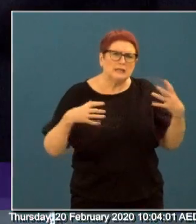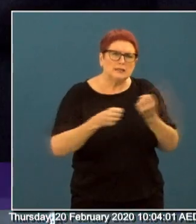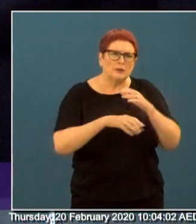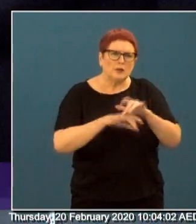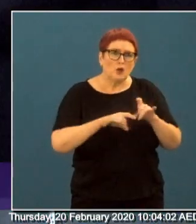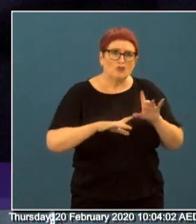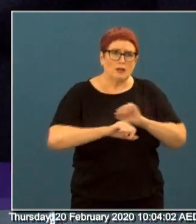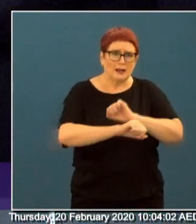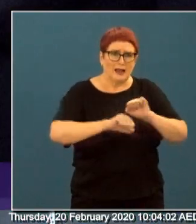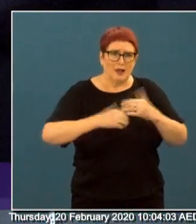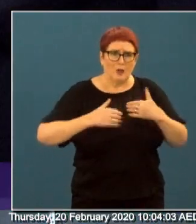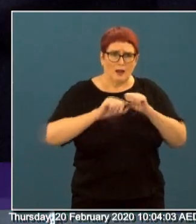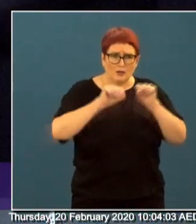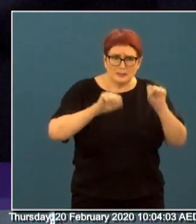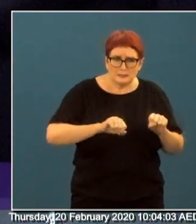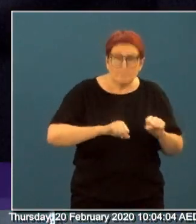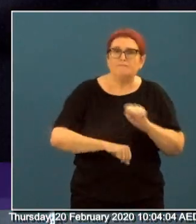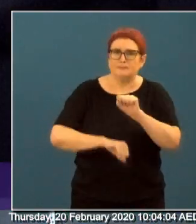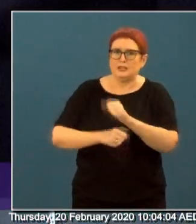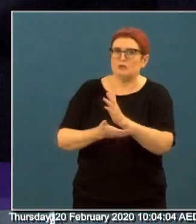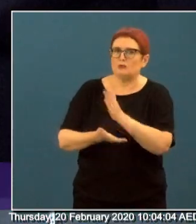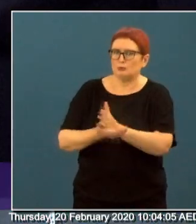I have. I just want to ask you first